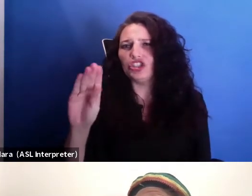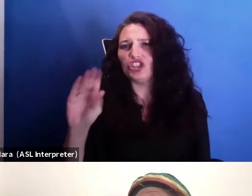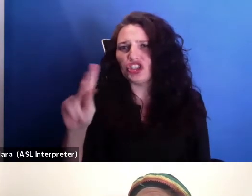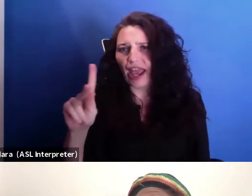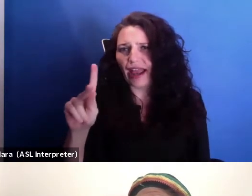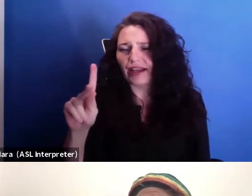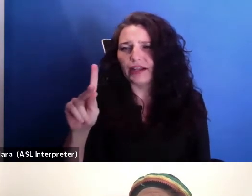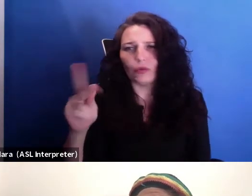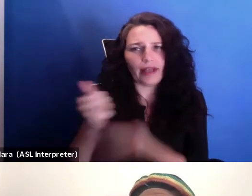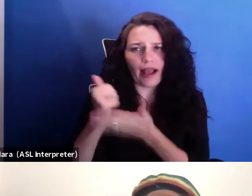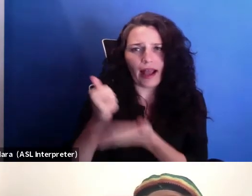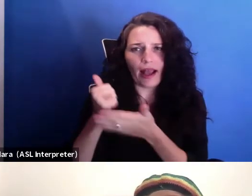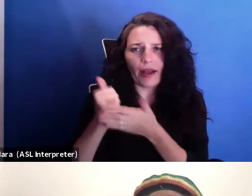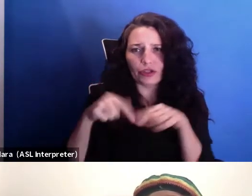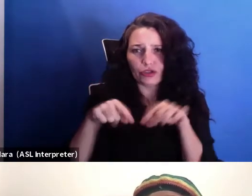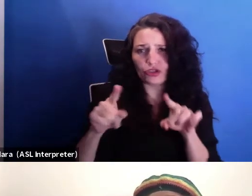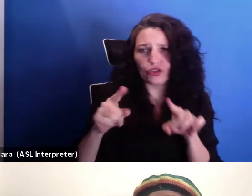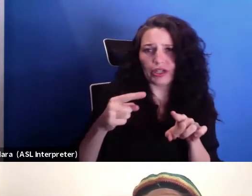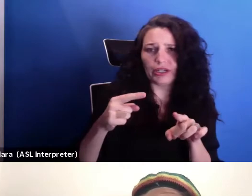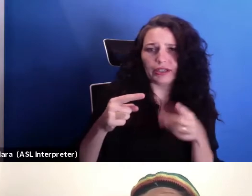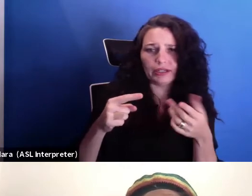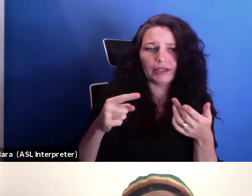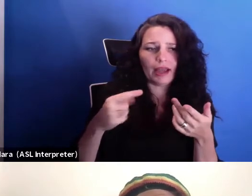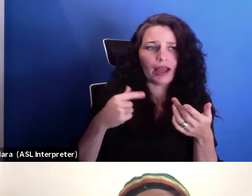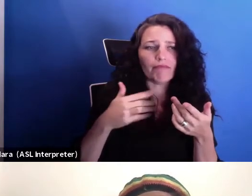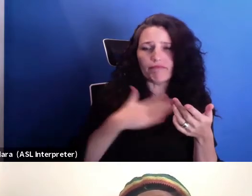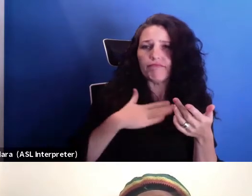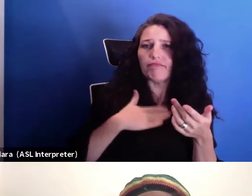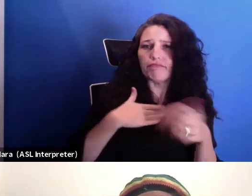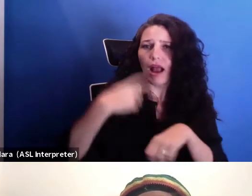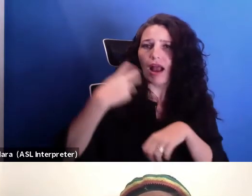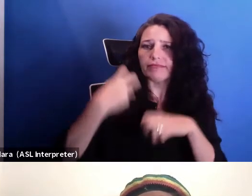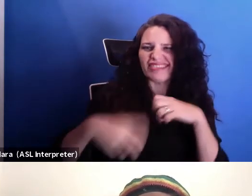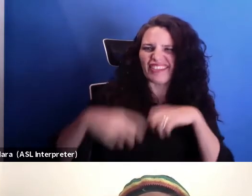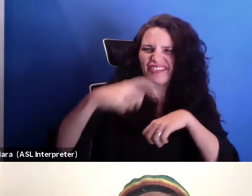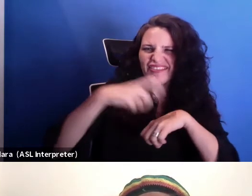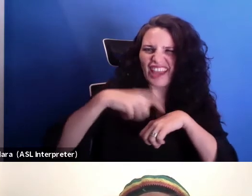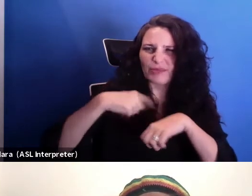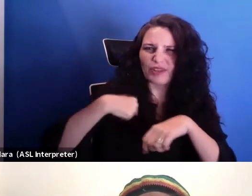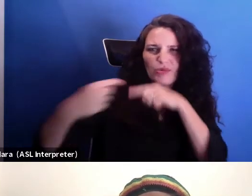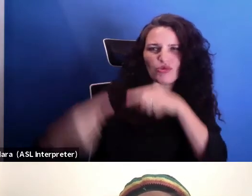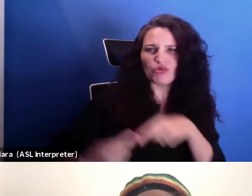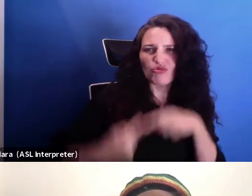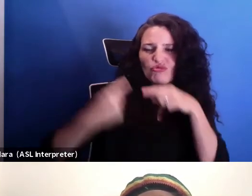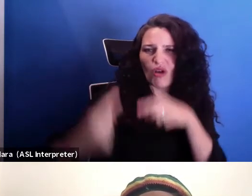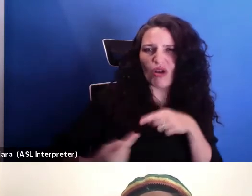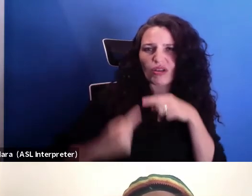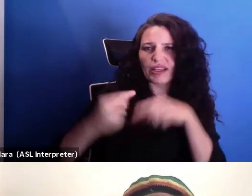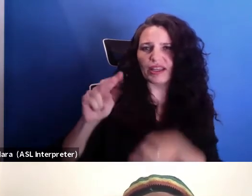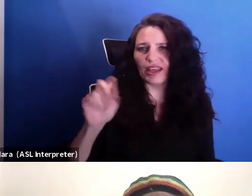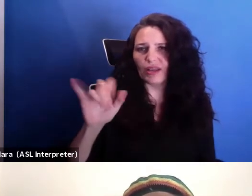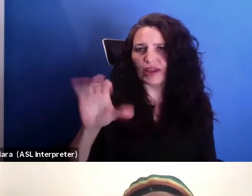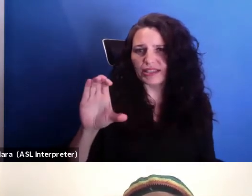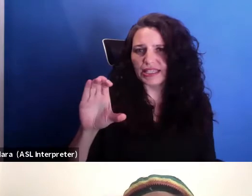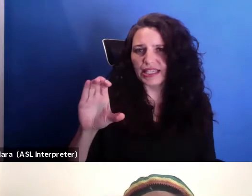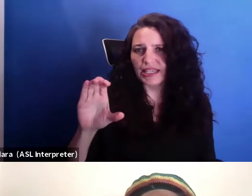in just North of New York city, he'd have me down to his apartment in Brooklyn, for the weekends.